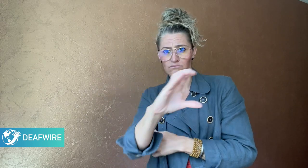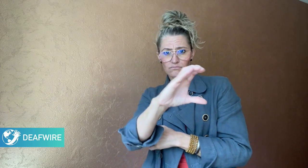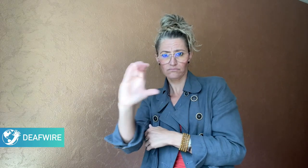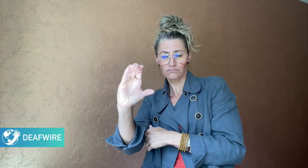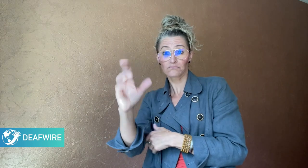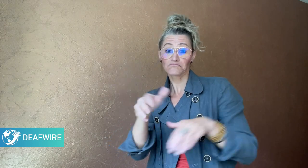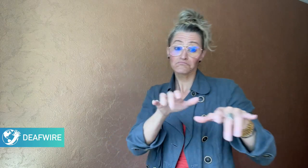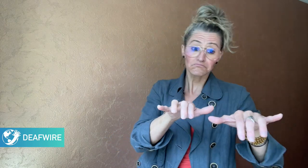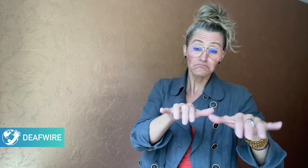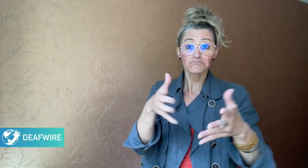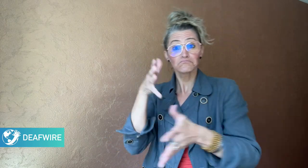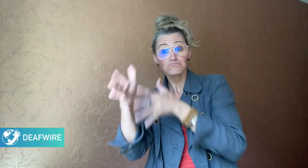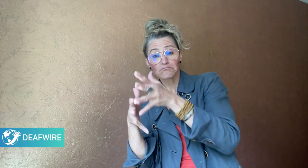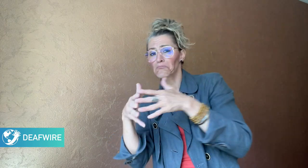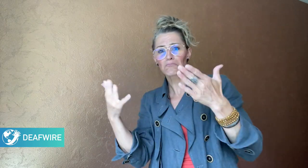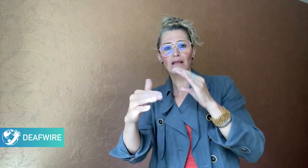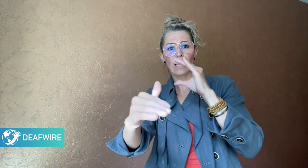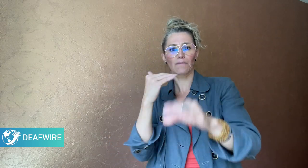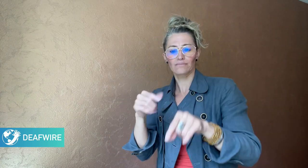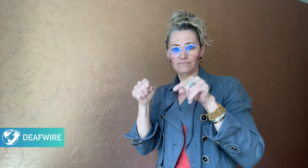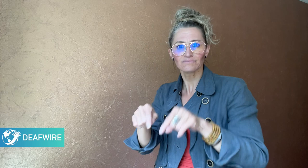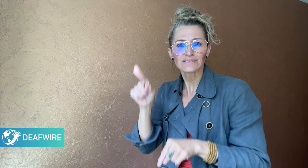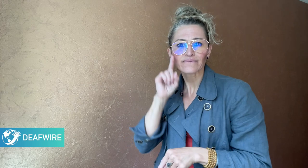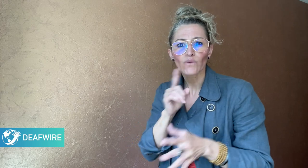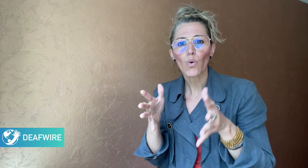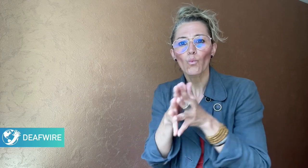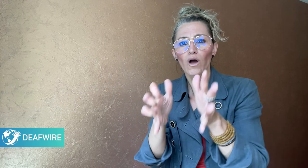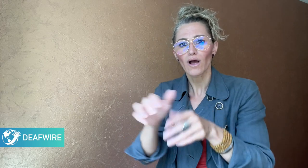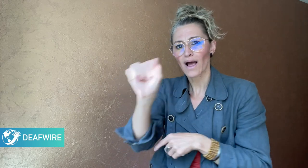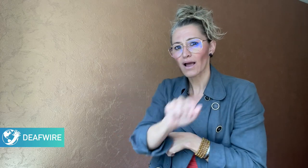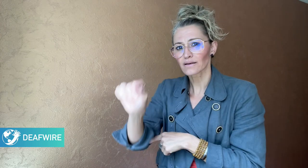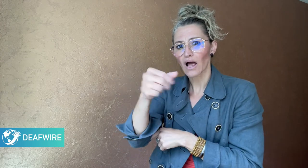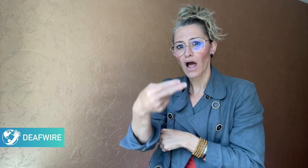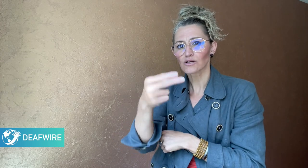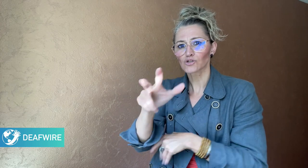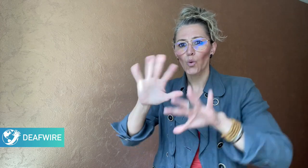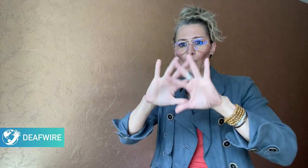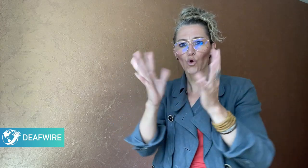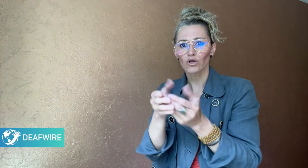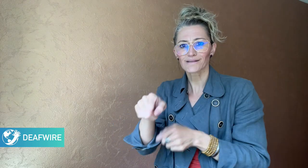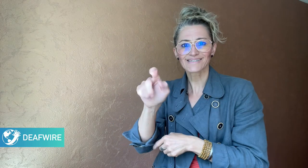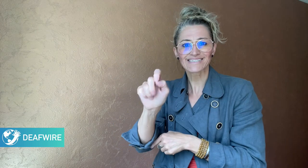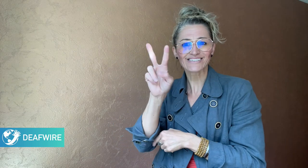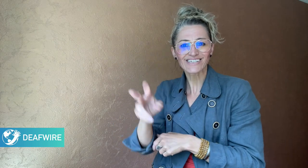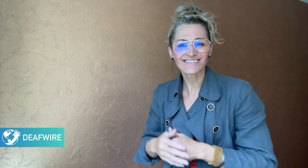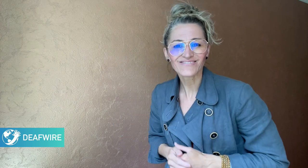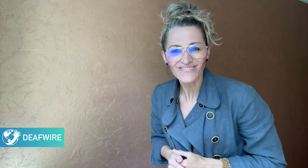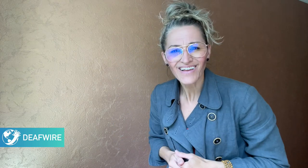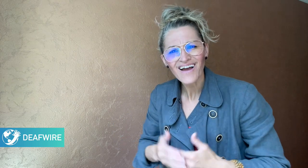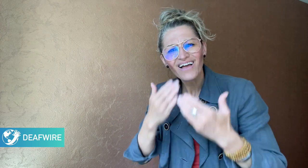in landscape format to deafwire@h3world.tv.